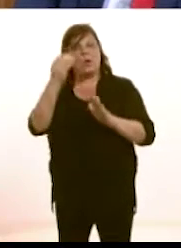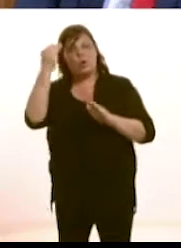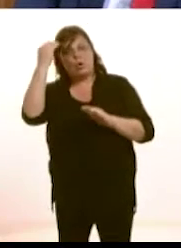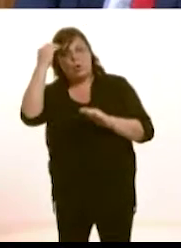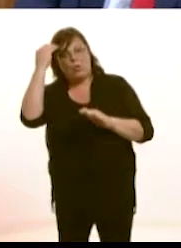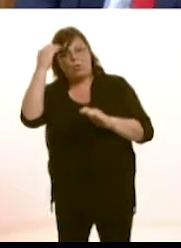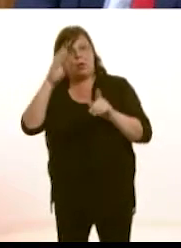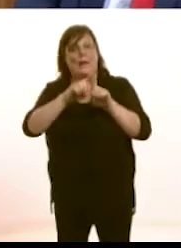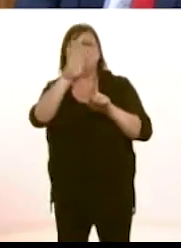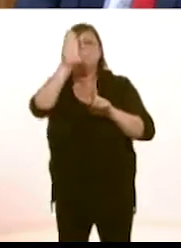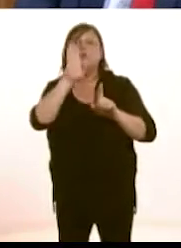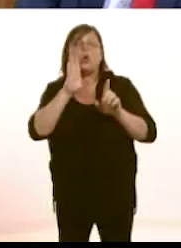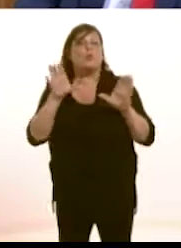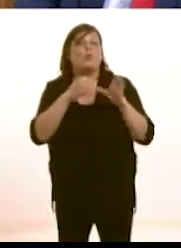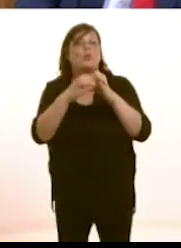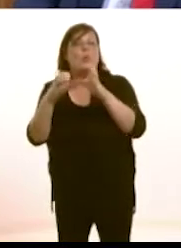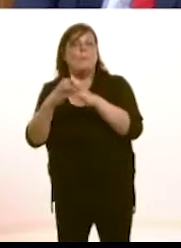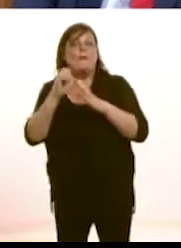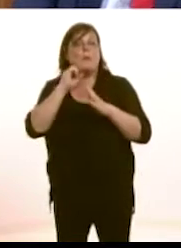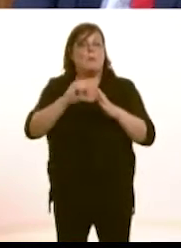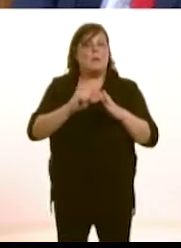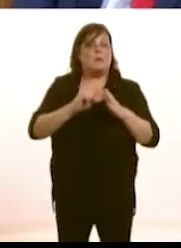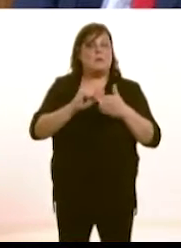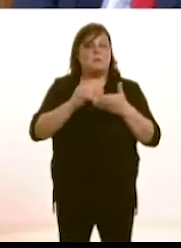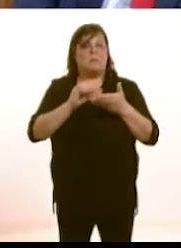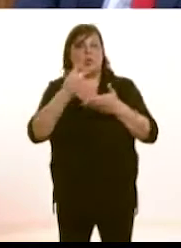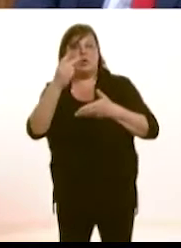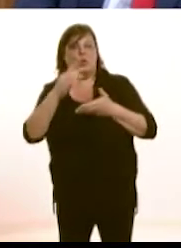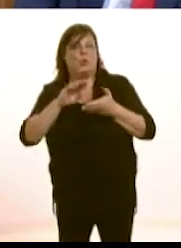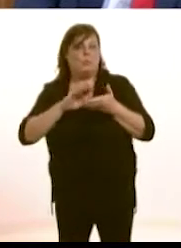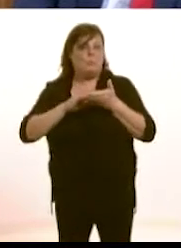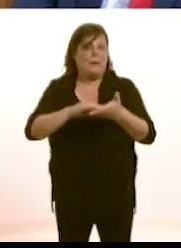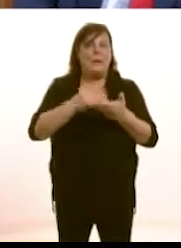have jointly committed £1.2 million to support community neuro-rehab services, and that investment